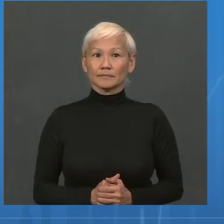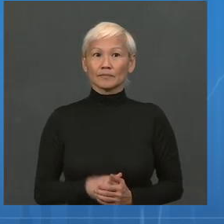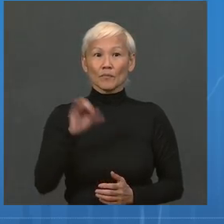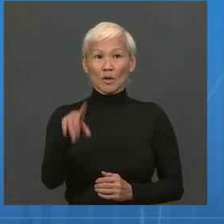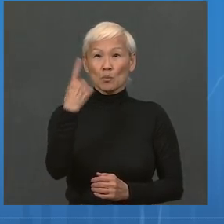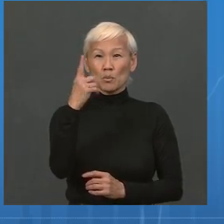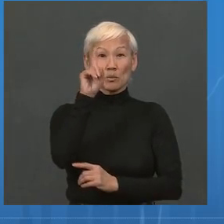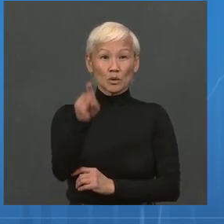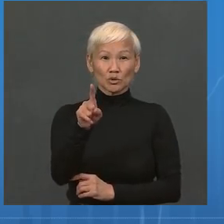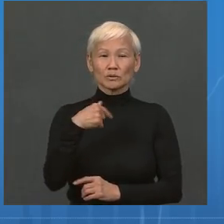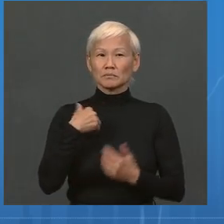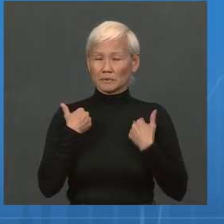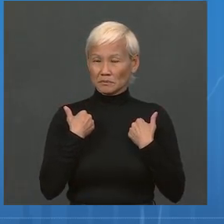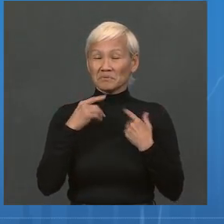Erin Billups, Spectrum News.